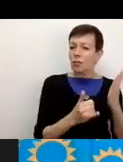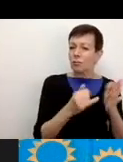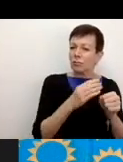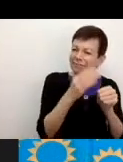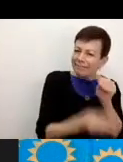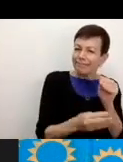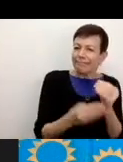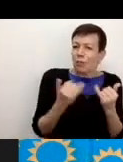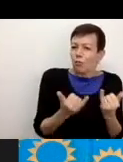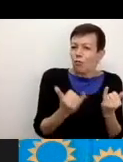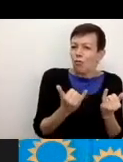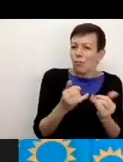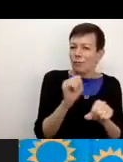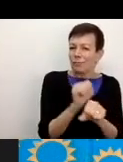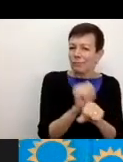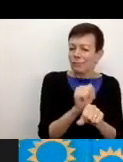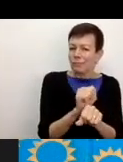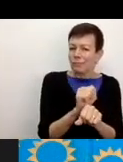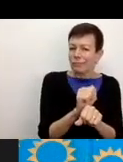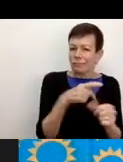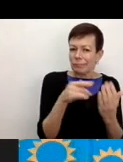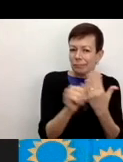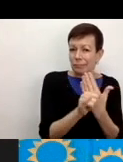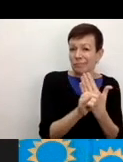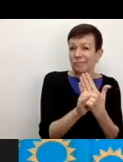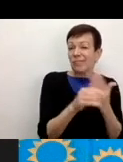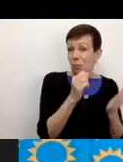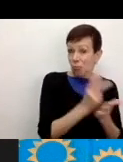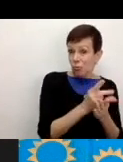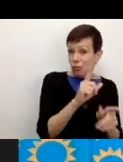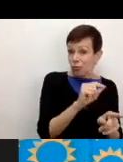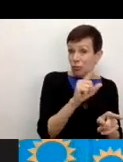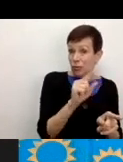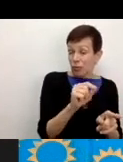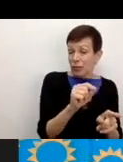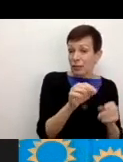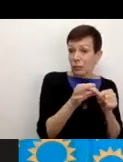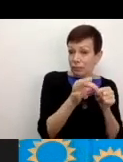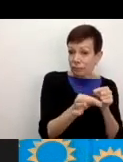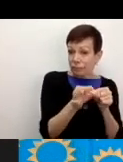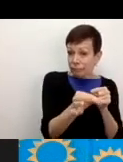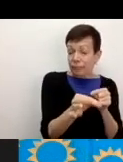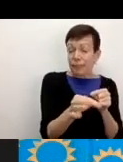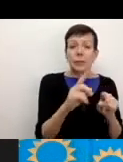Especially that was coming from 2020. But yes, please reach out on your specific needs.